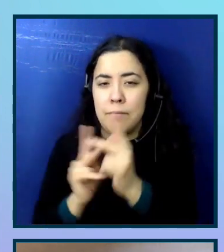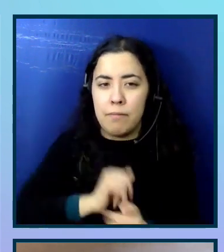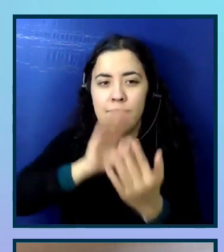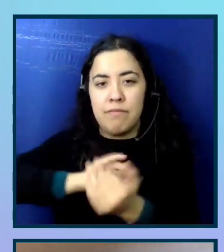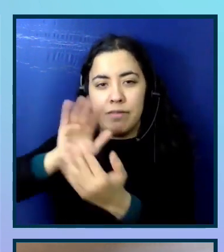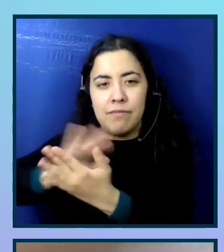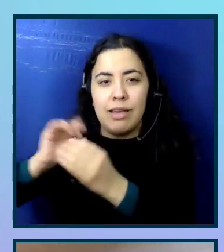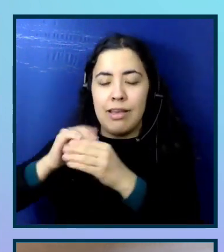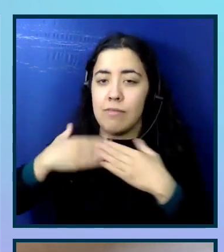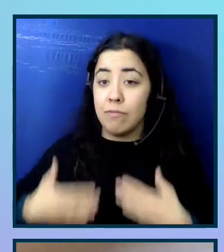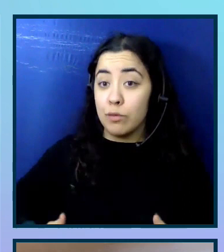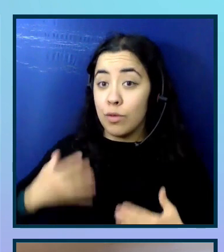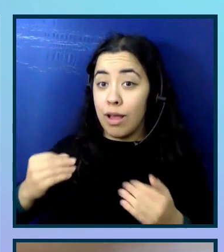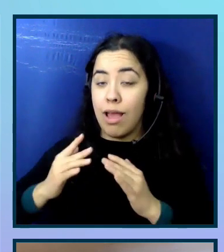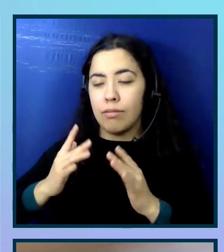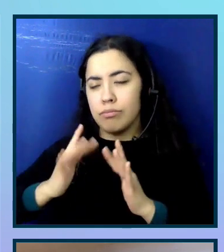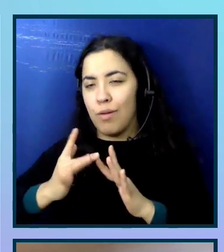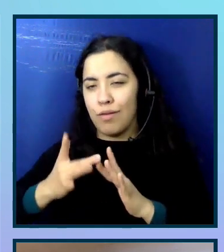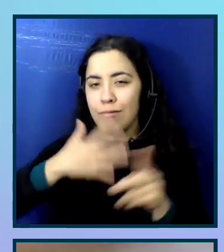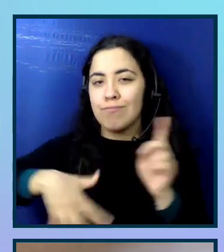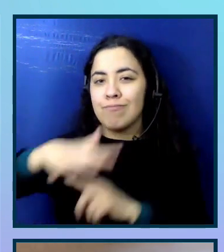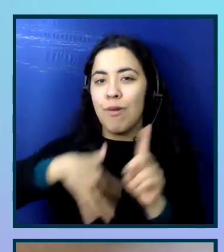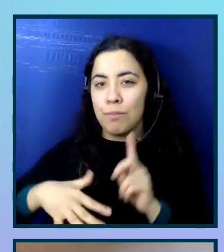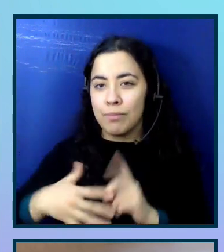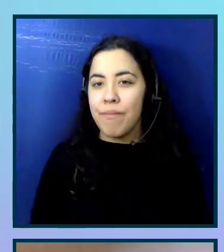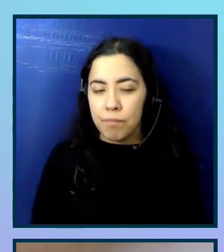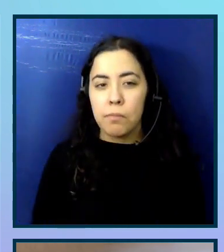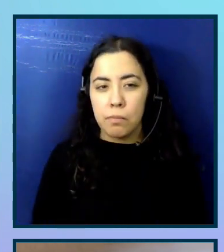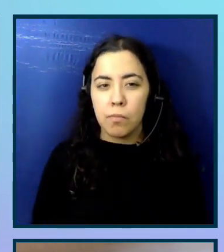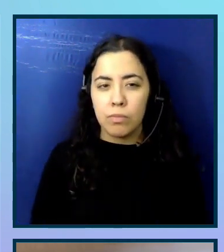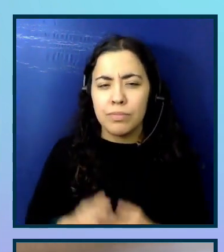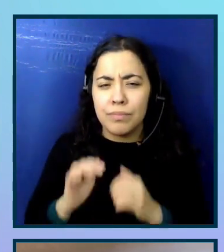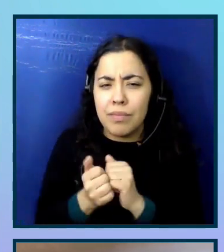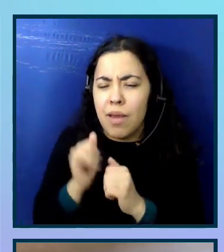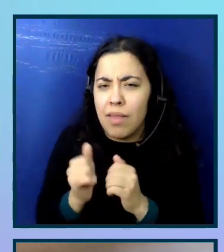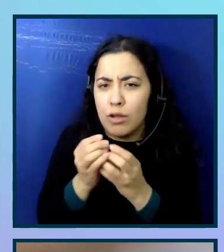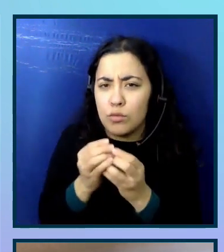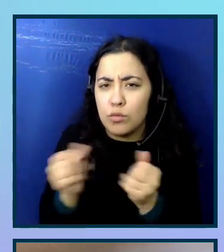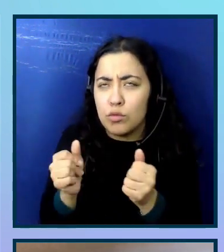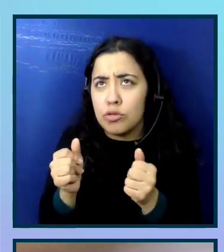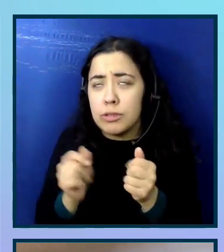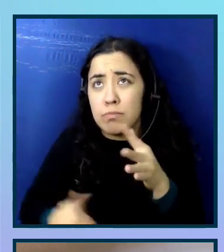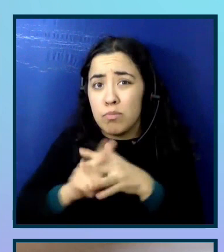in their physical and digital environments and how those solutions are branded